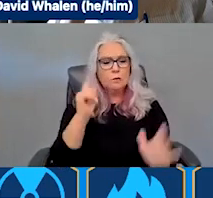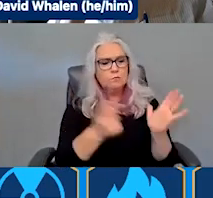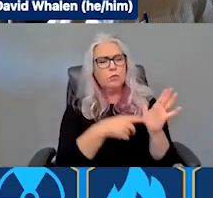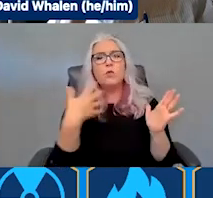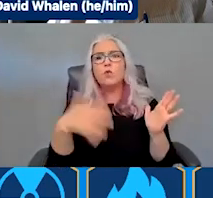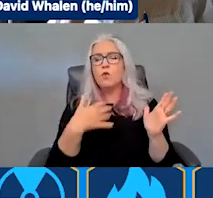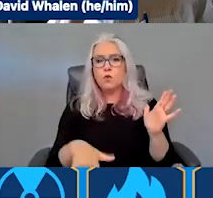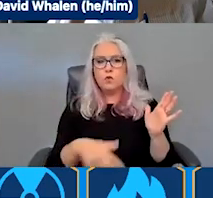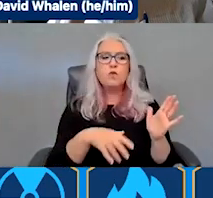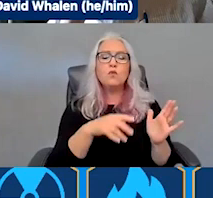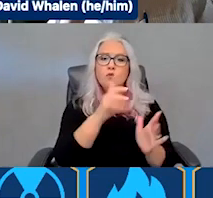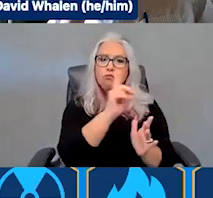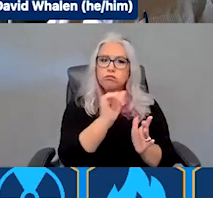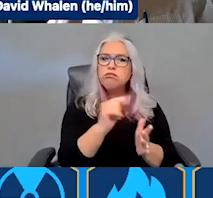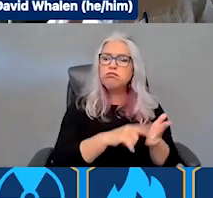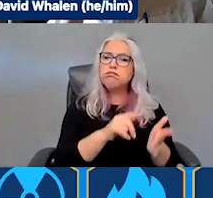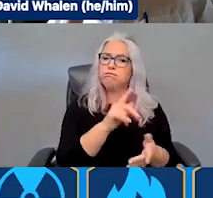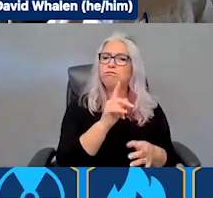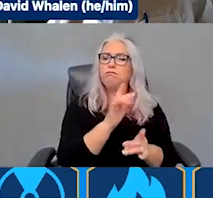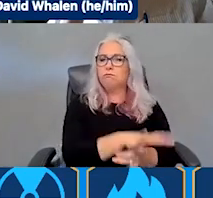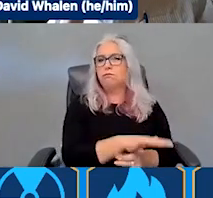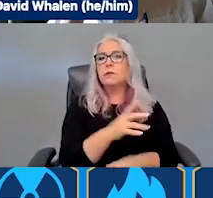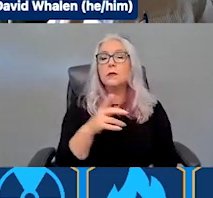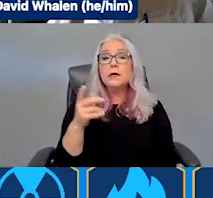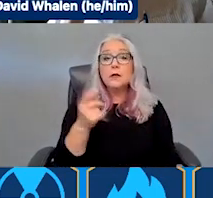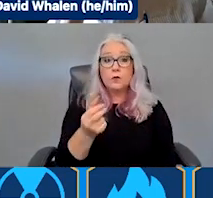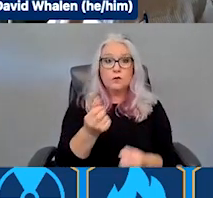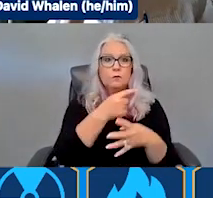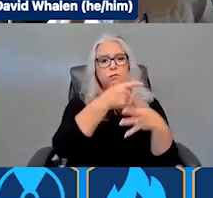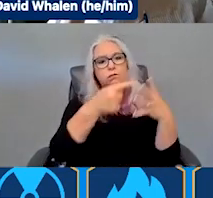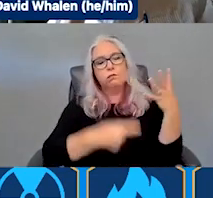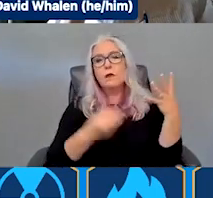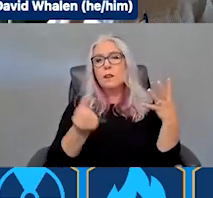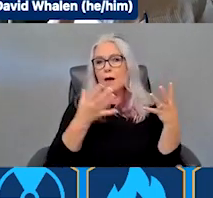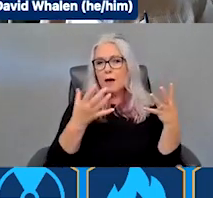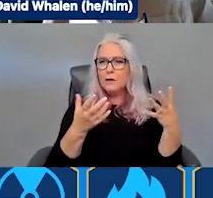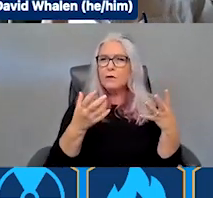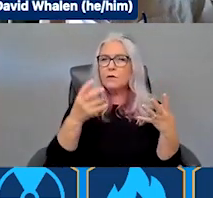lot to say here. And I think there are a lot of miss conceptions about the triage